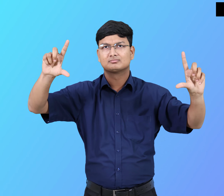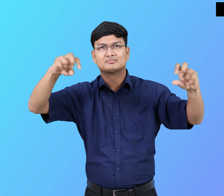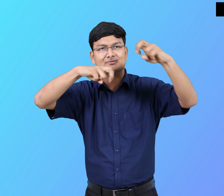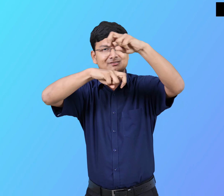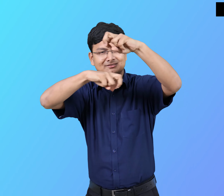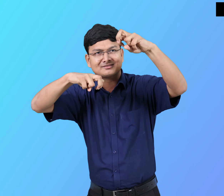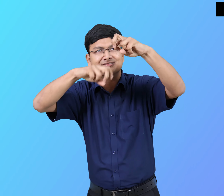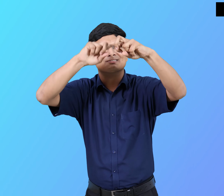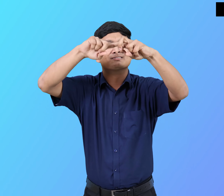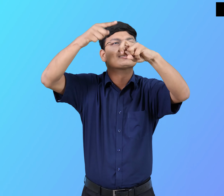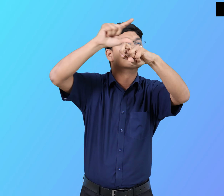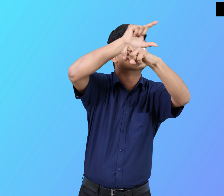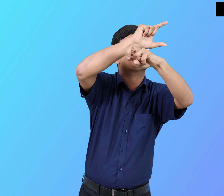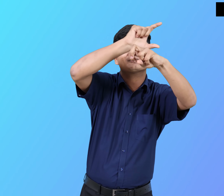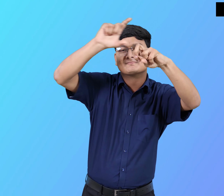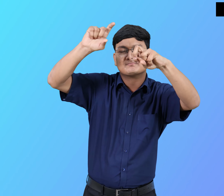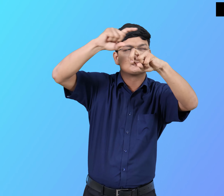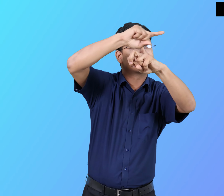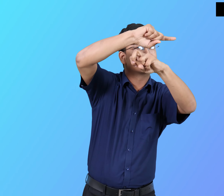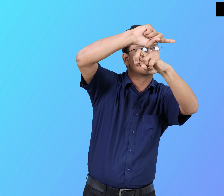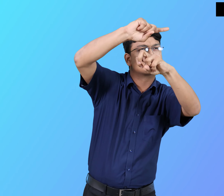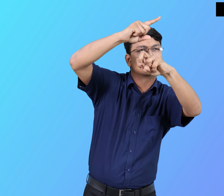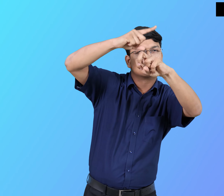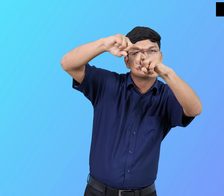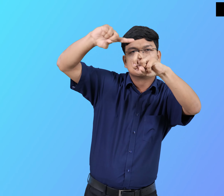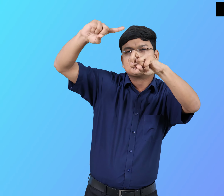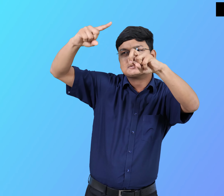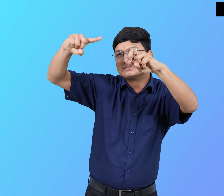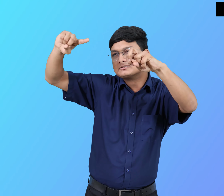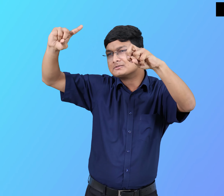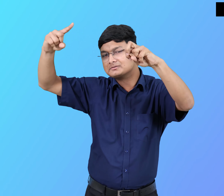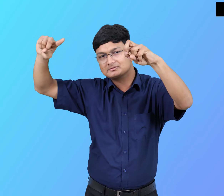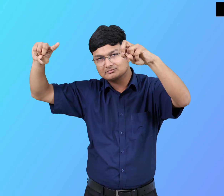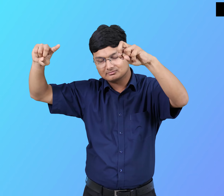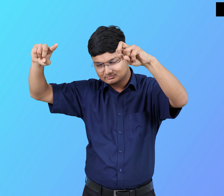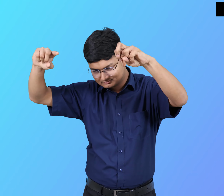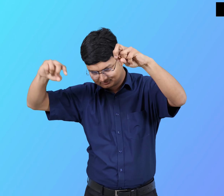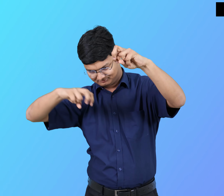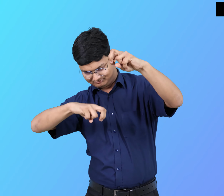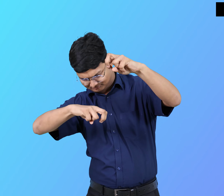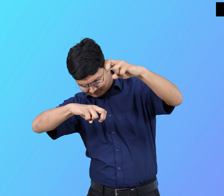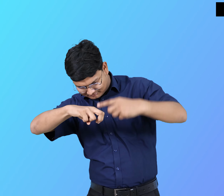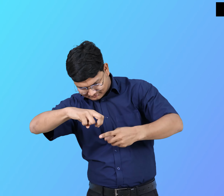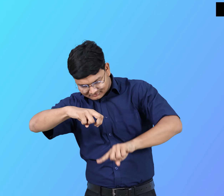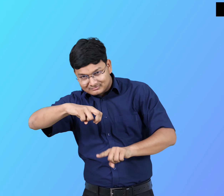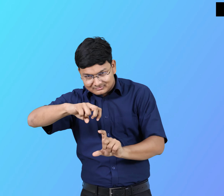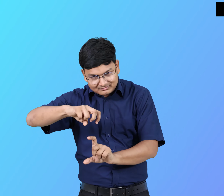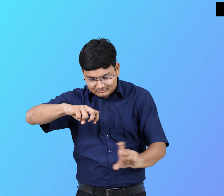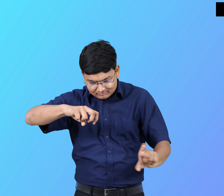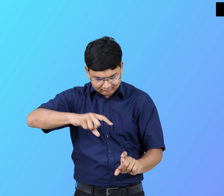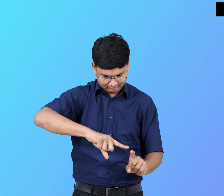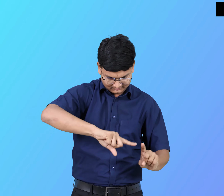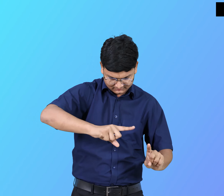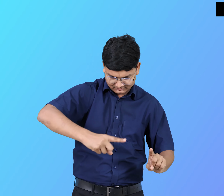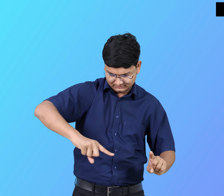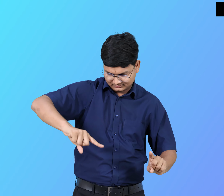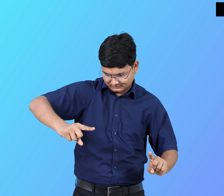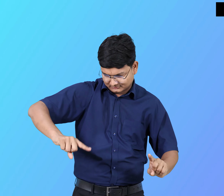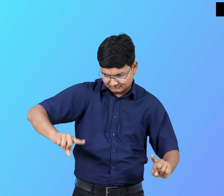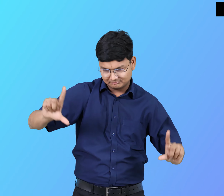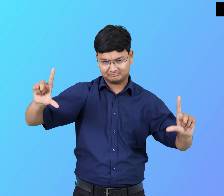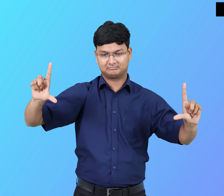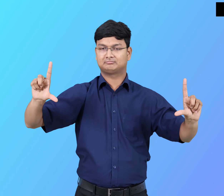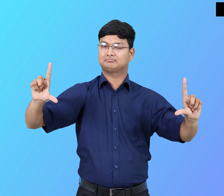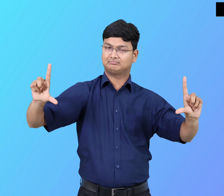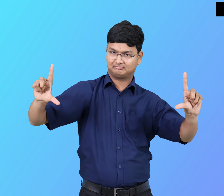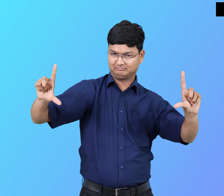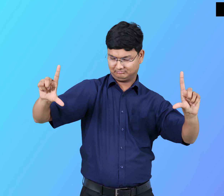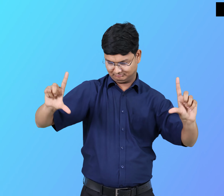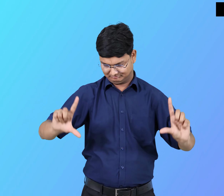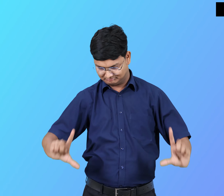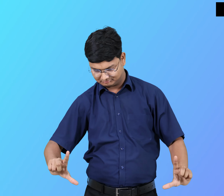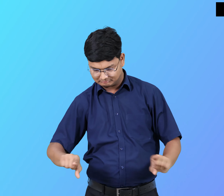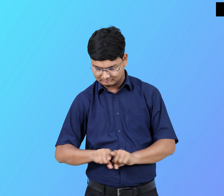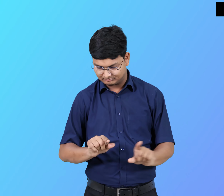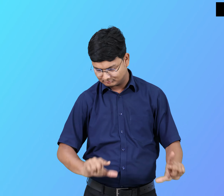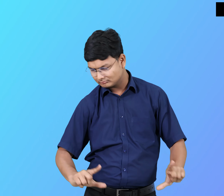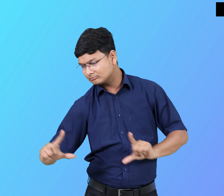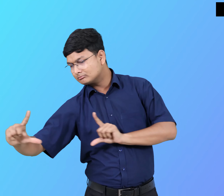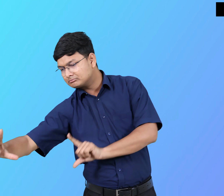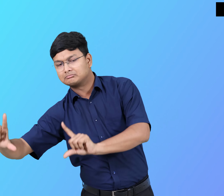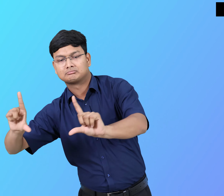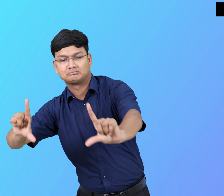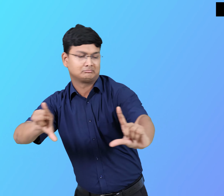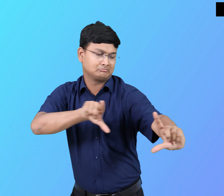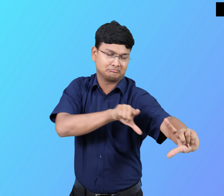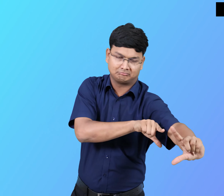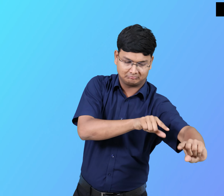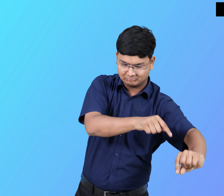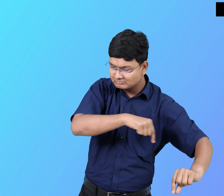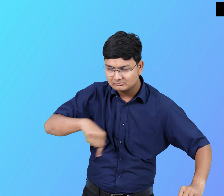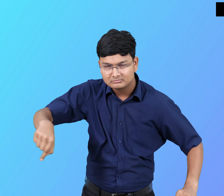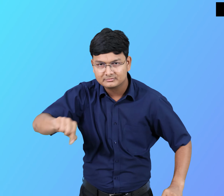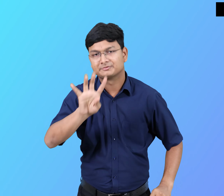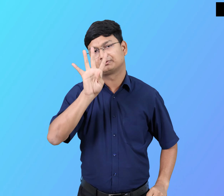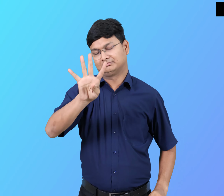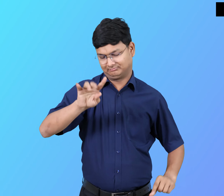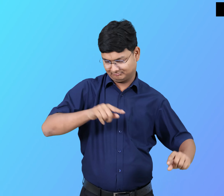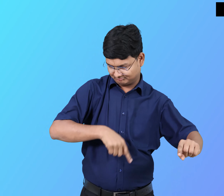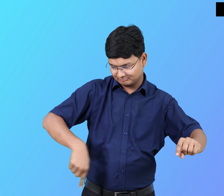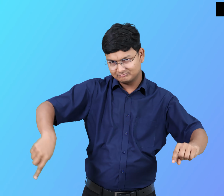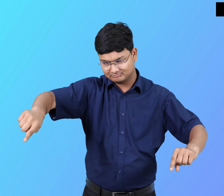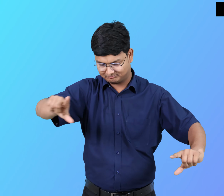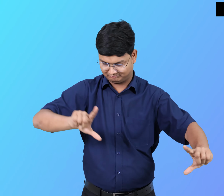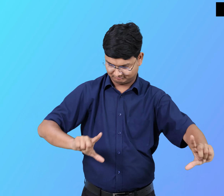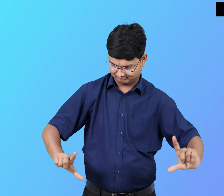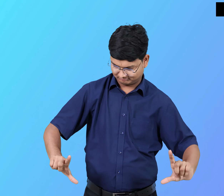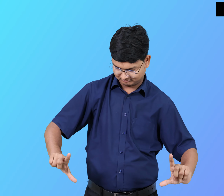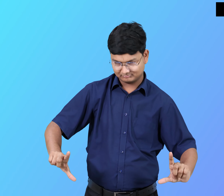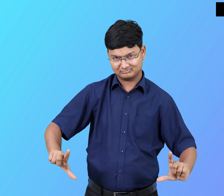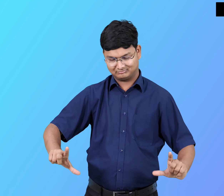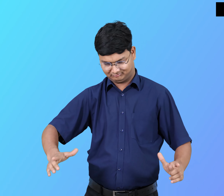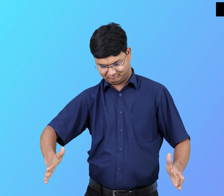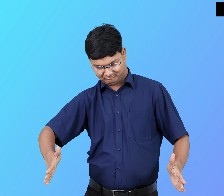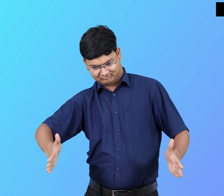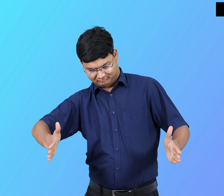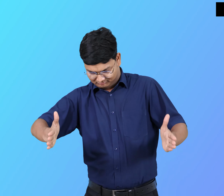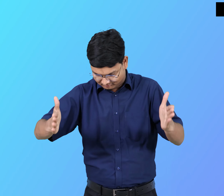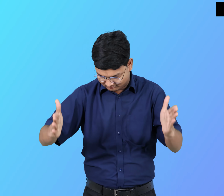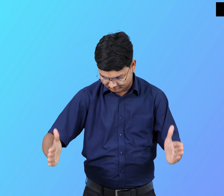There were designs of flowers hammered into the bronze above and below the bulls and lions.